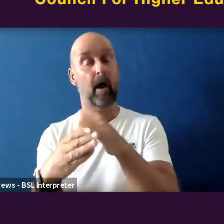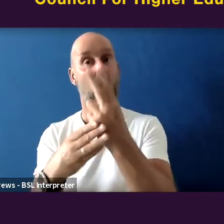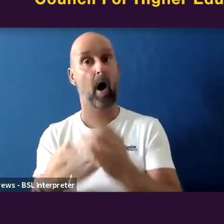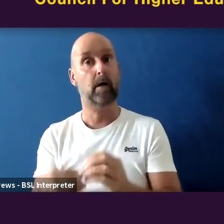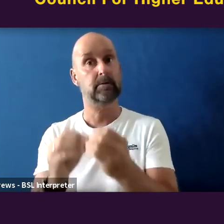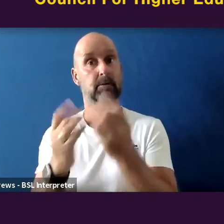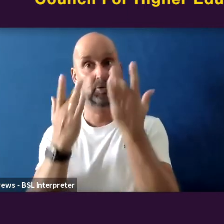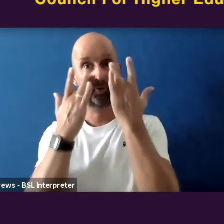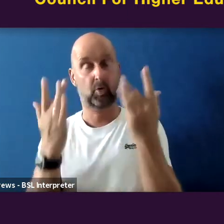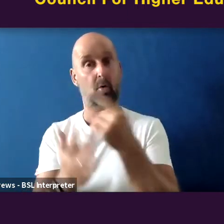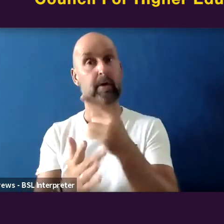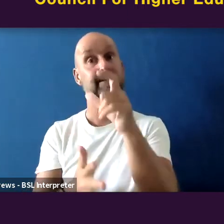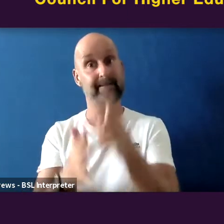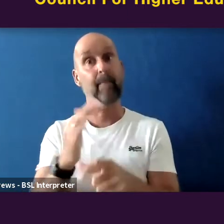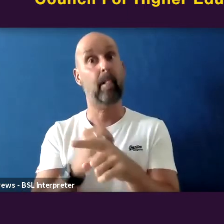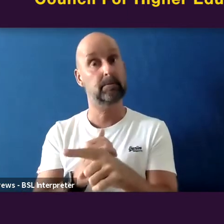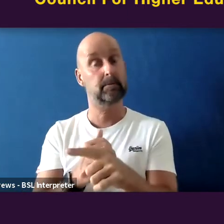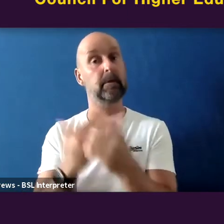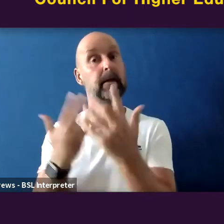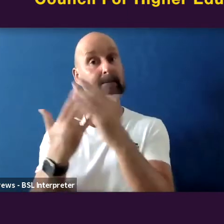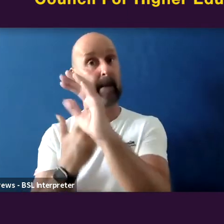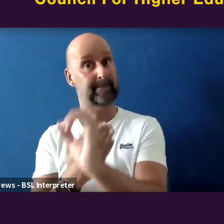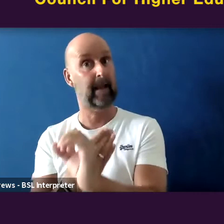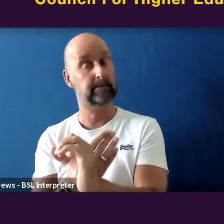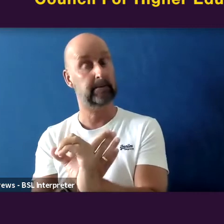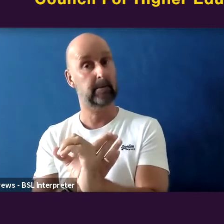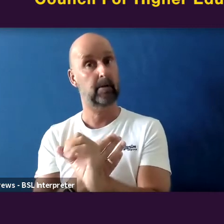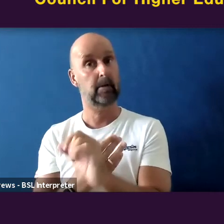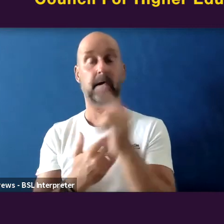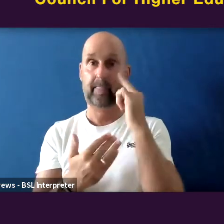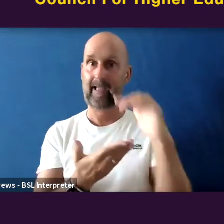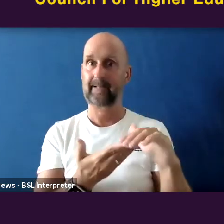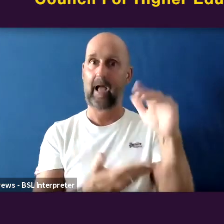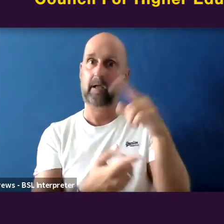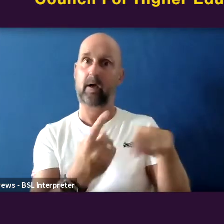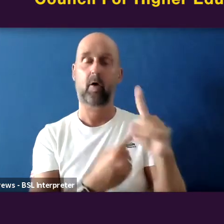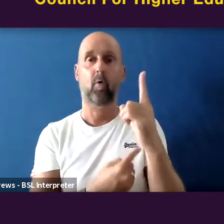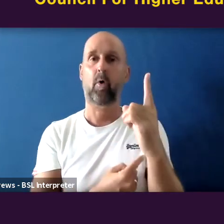that they had a disability. This is substantially higher than the one in twenty average for Higher